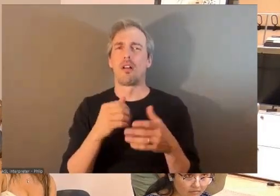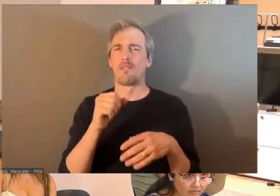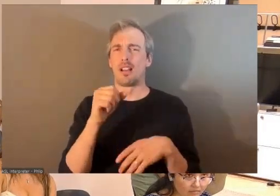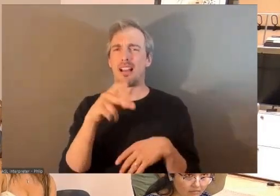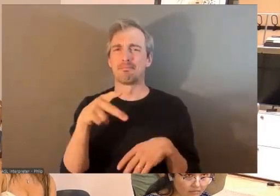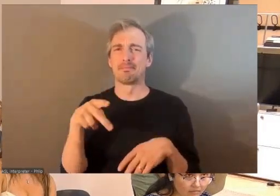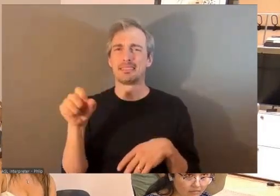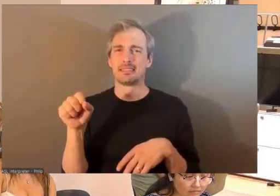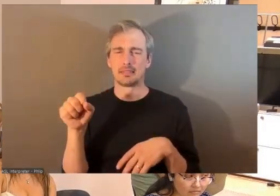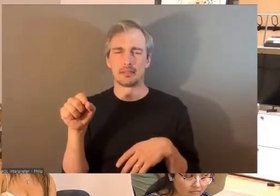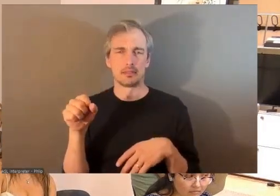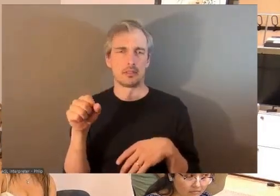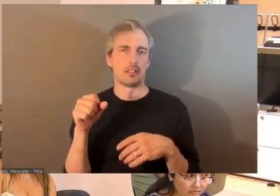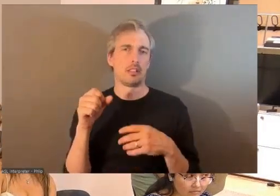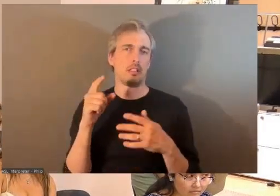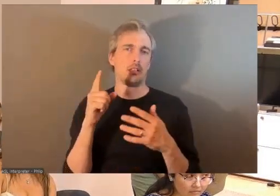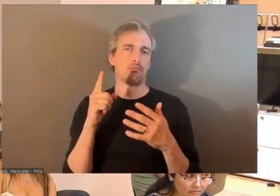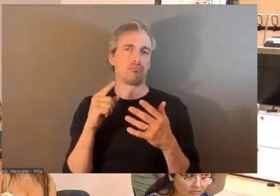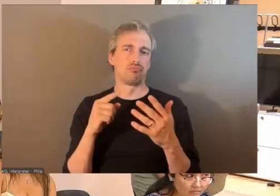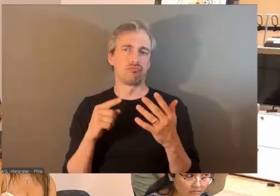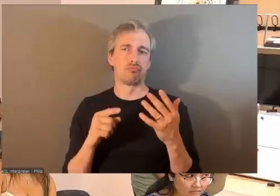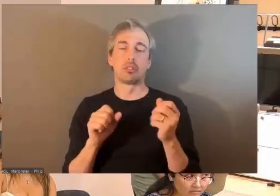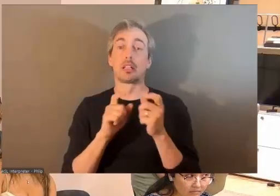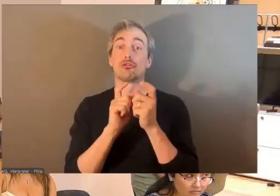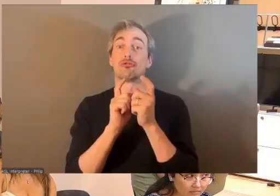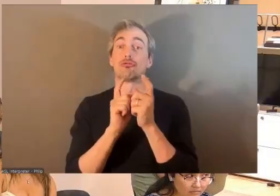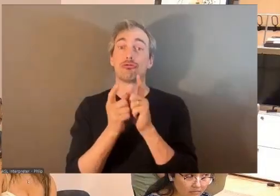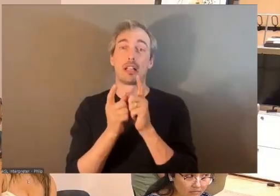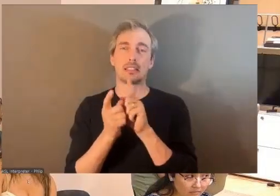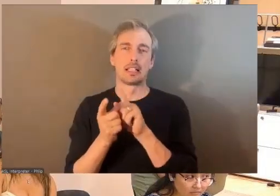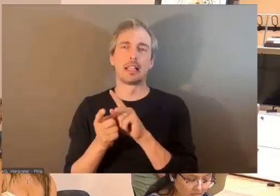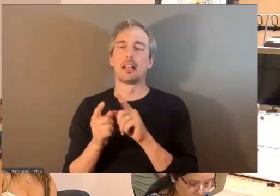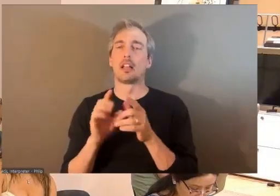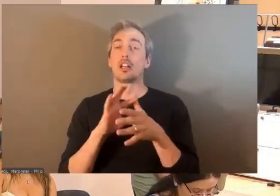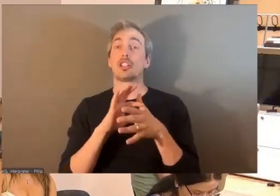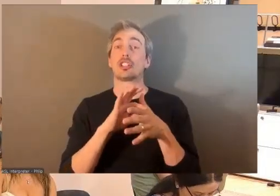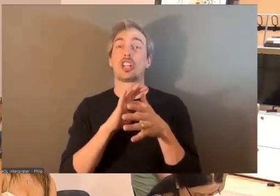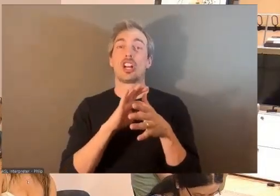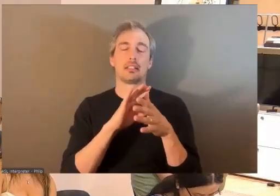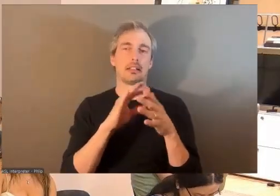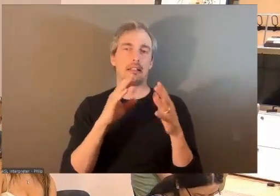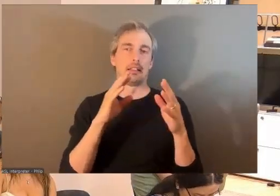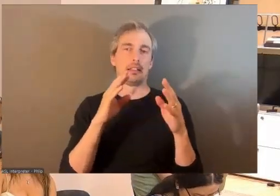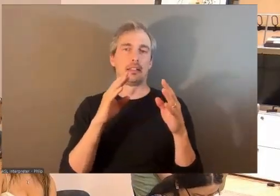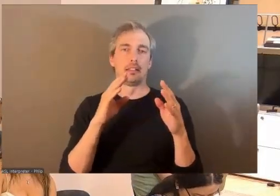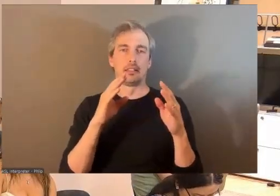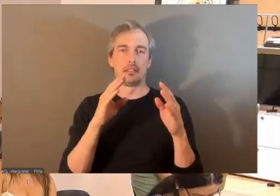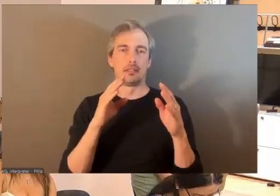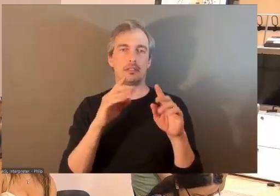the content into different languages. But the apps aren't accurate. So